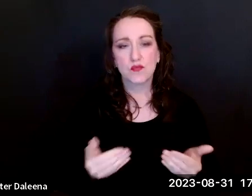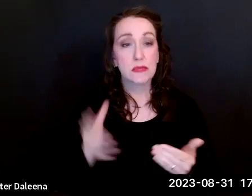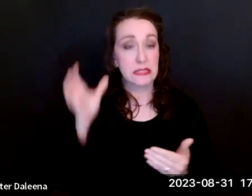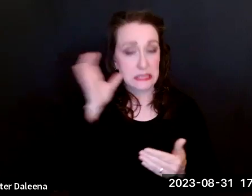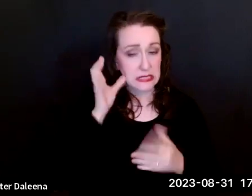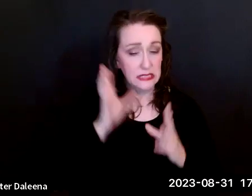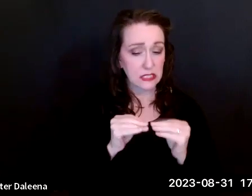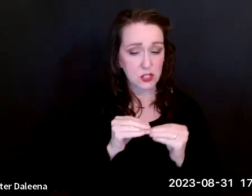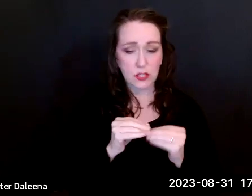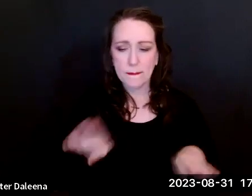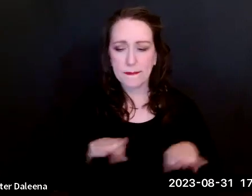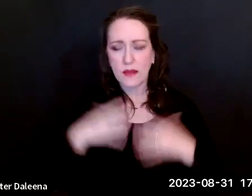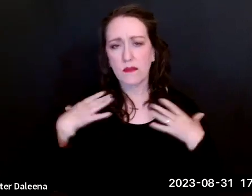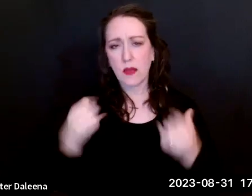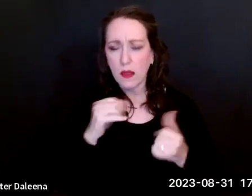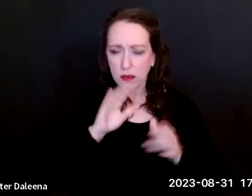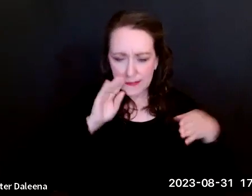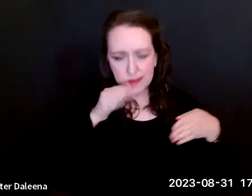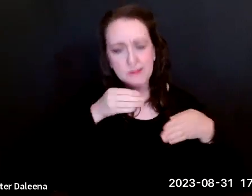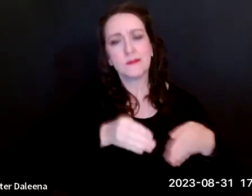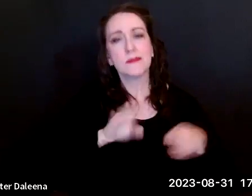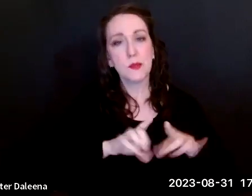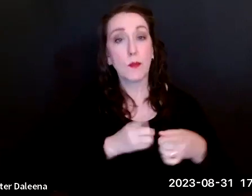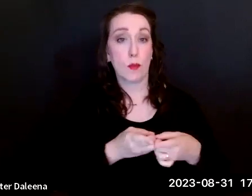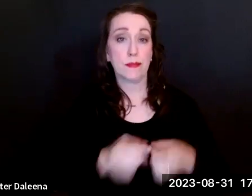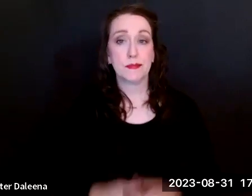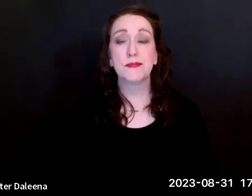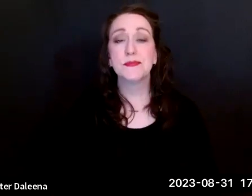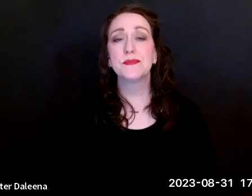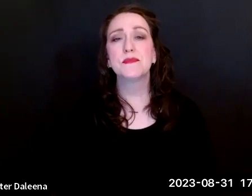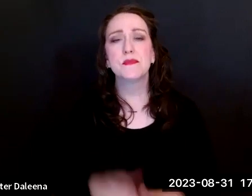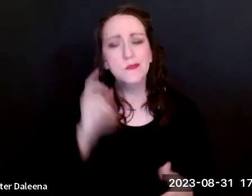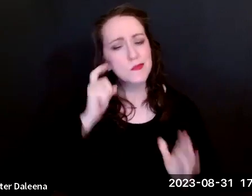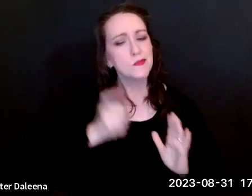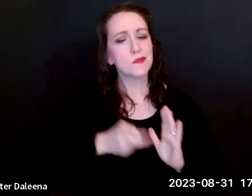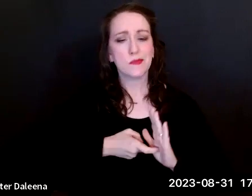Behavioral Health is a central priority for the Department we recognize the shortage of providers